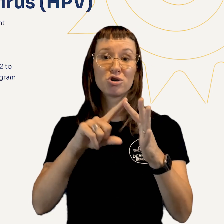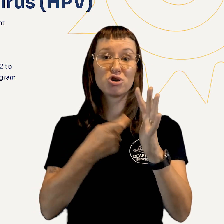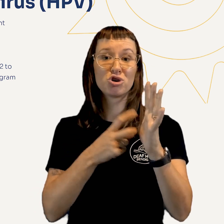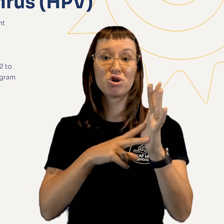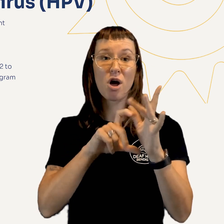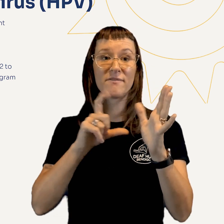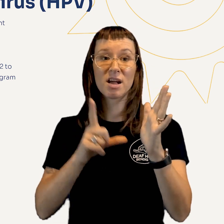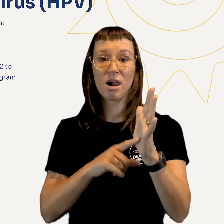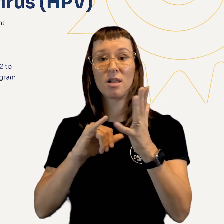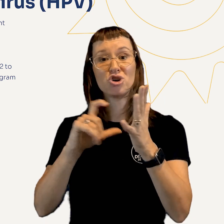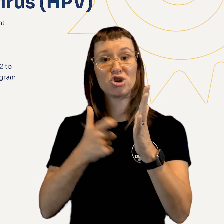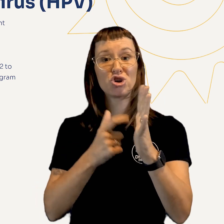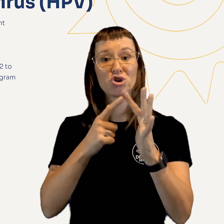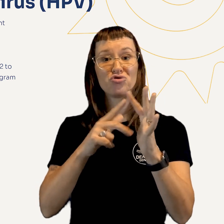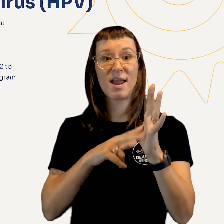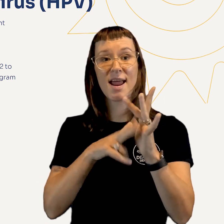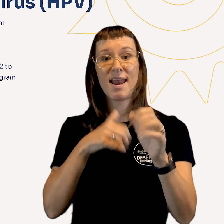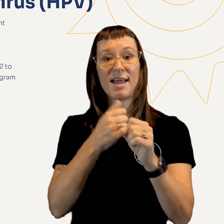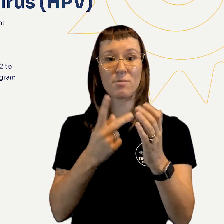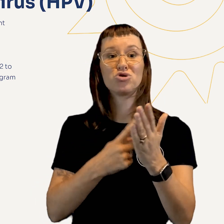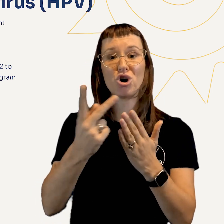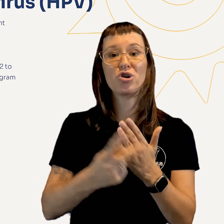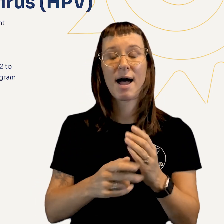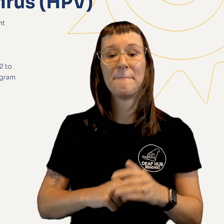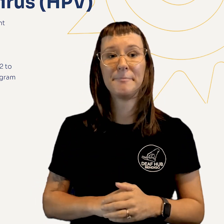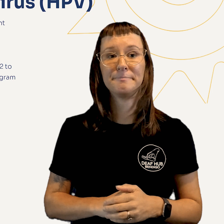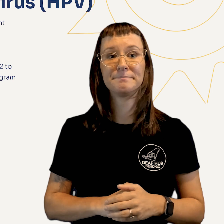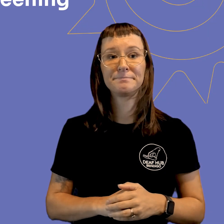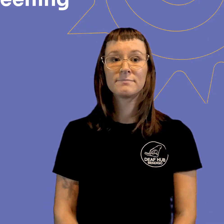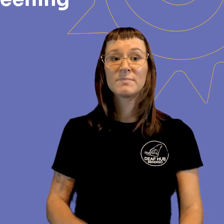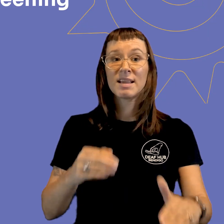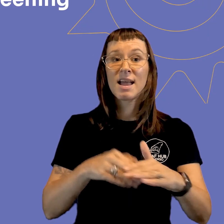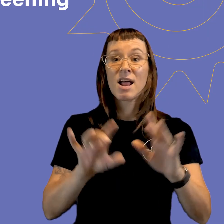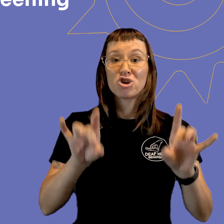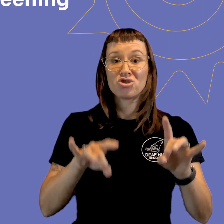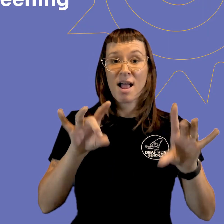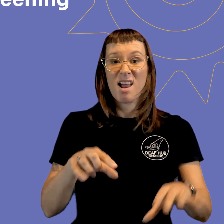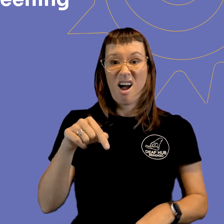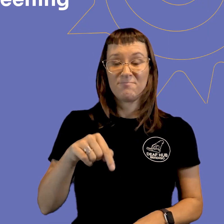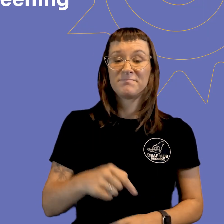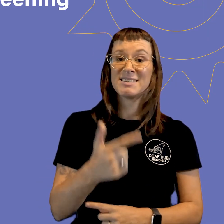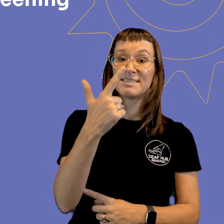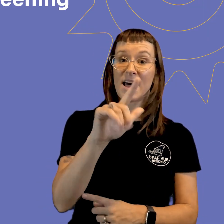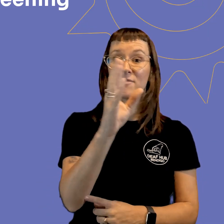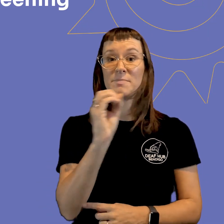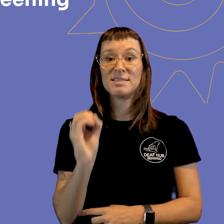aged 12 to 13 years, through the National Cervical Screening Program. Over 70% of people who get